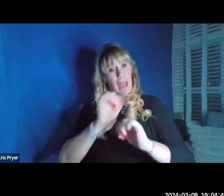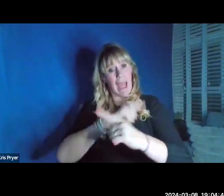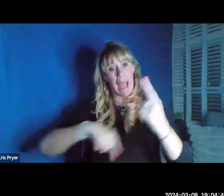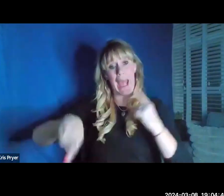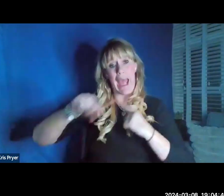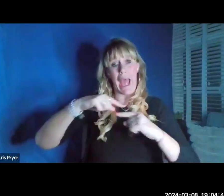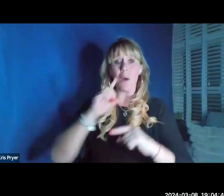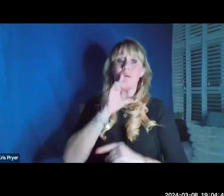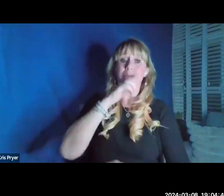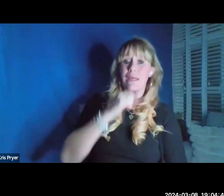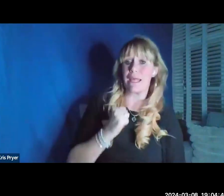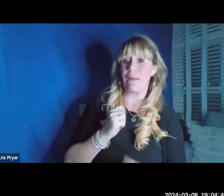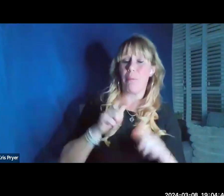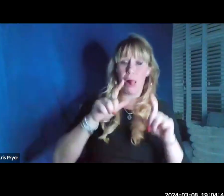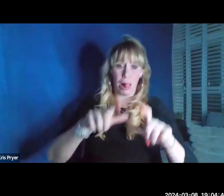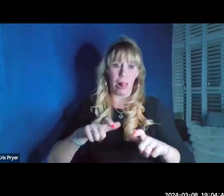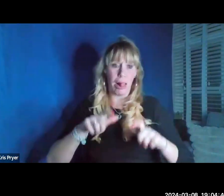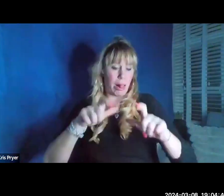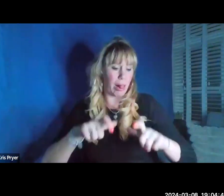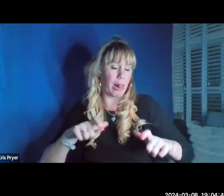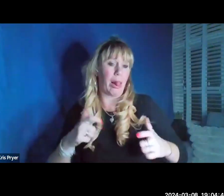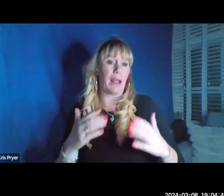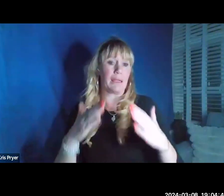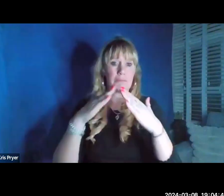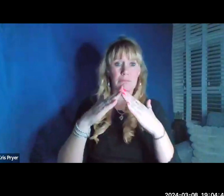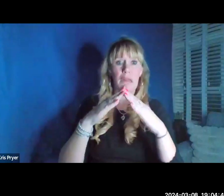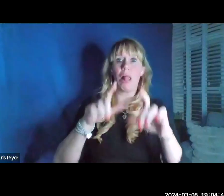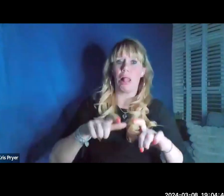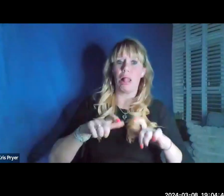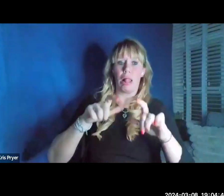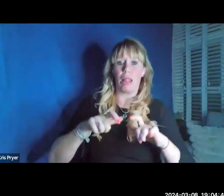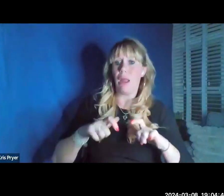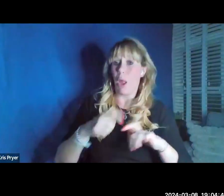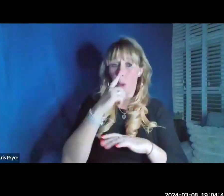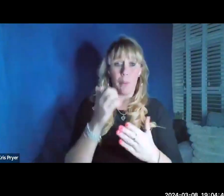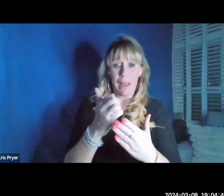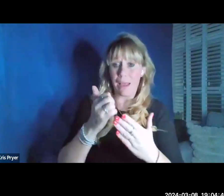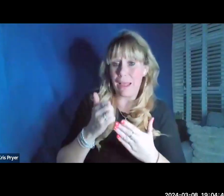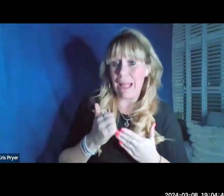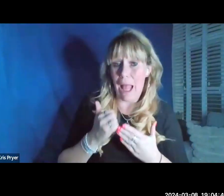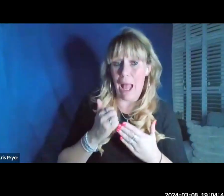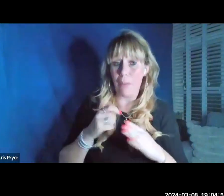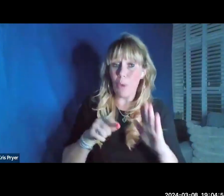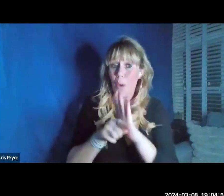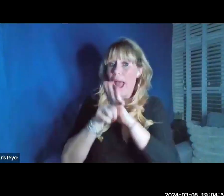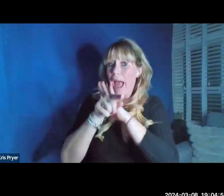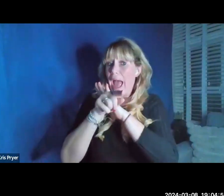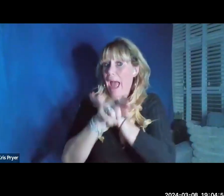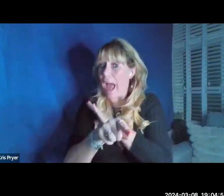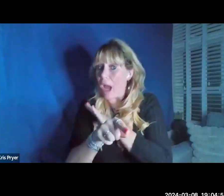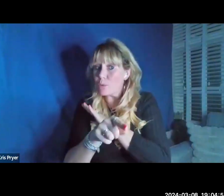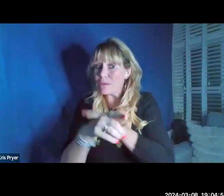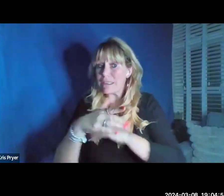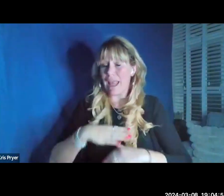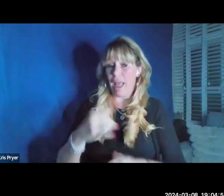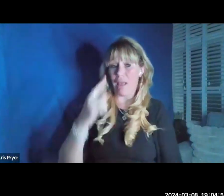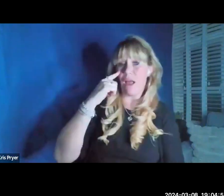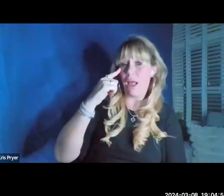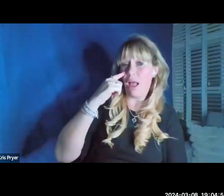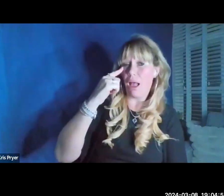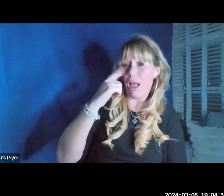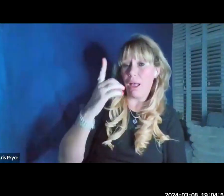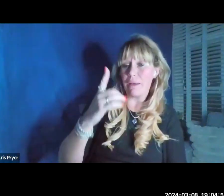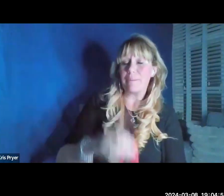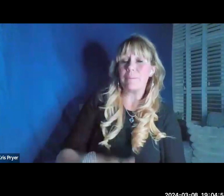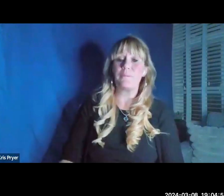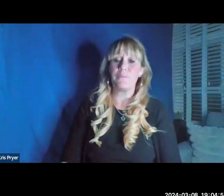we can help you out, if you dare to try.